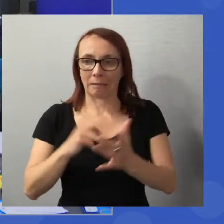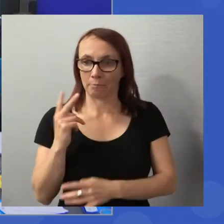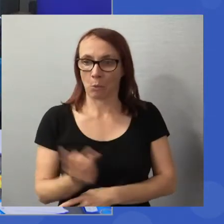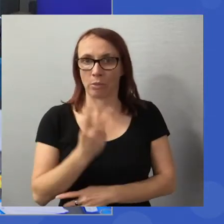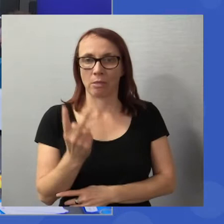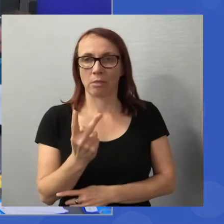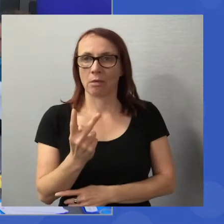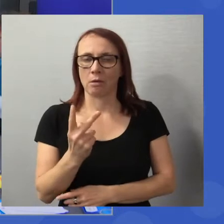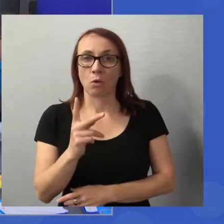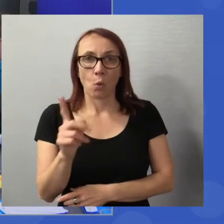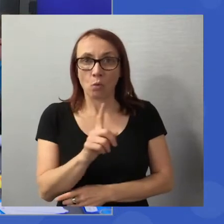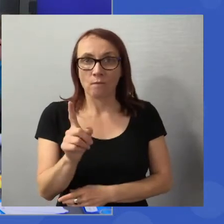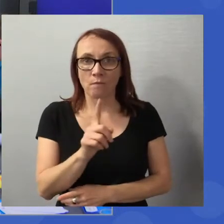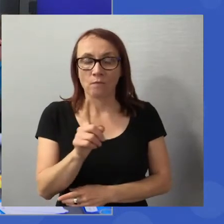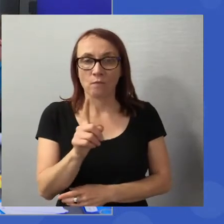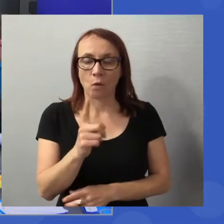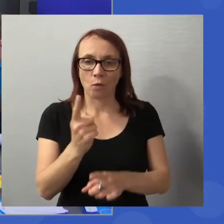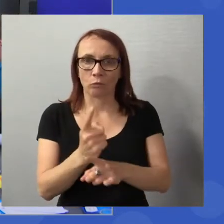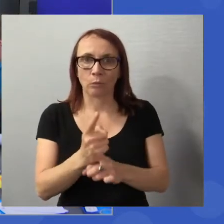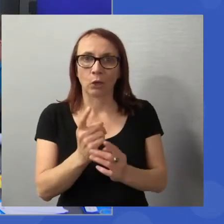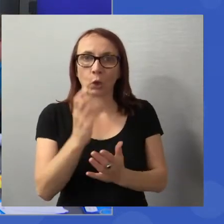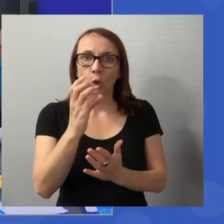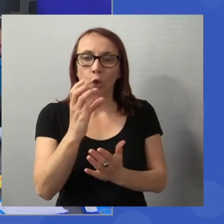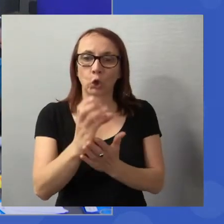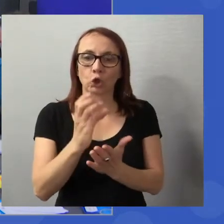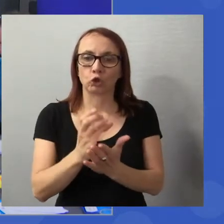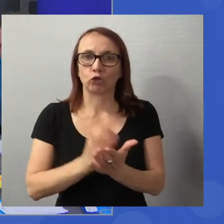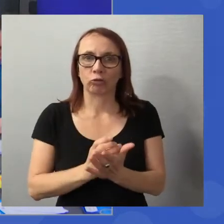of to reflect on the constitutional aspects of our conversation and to